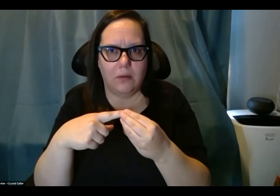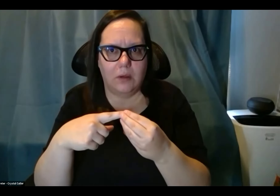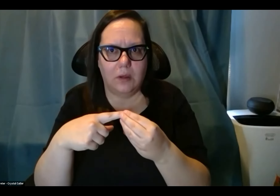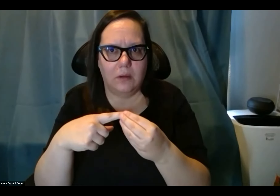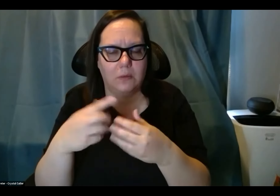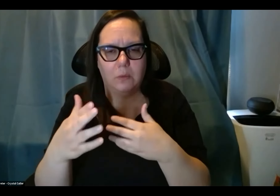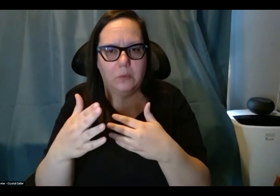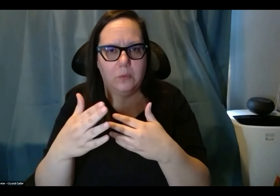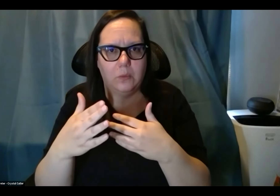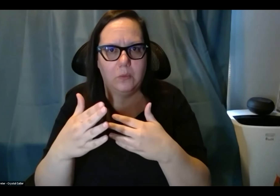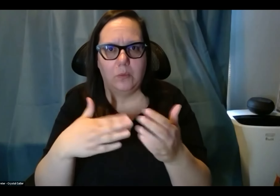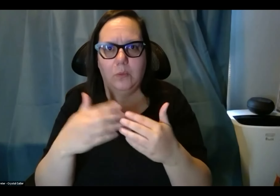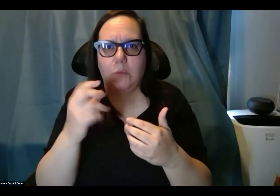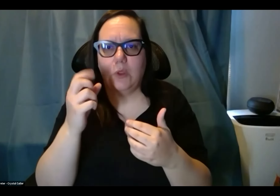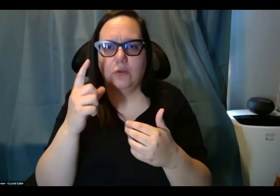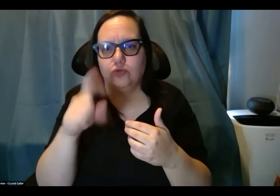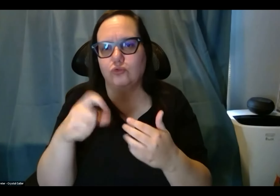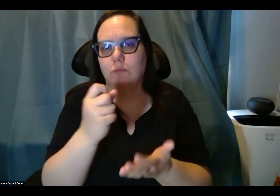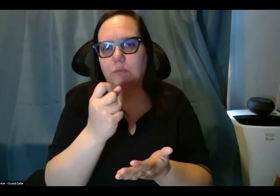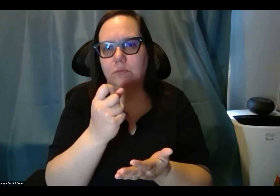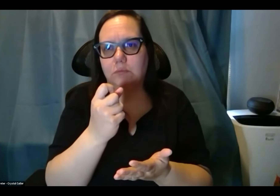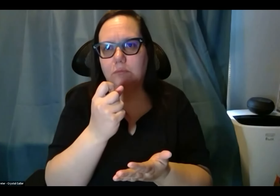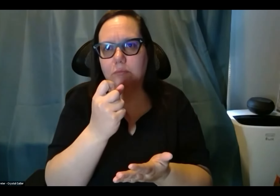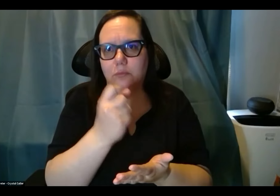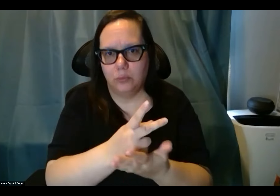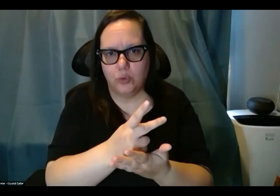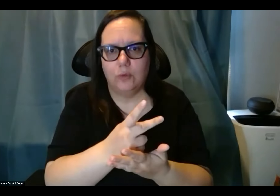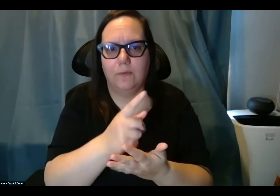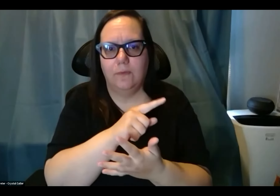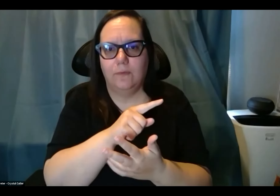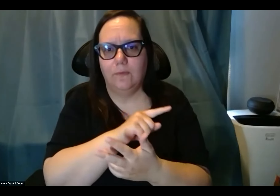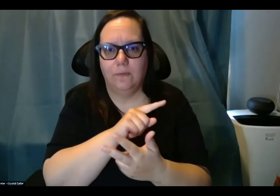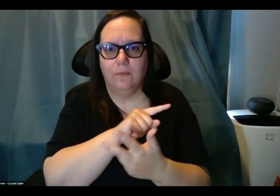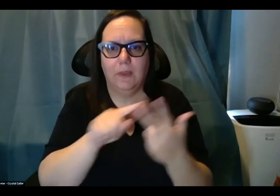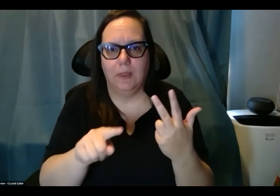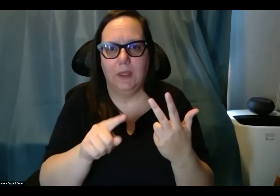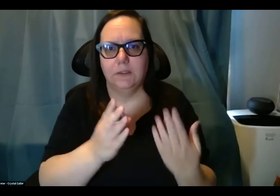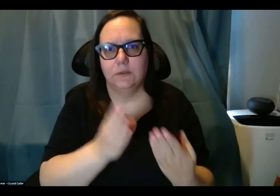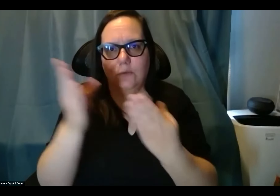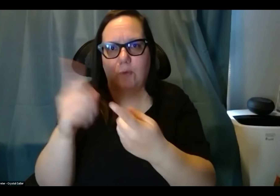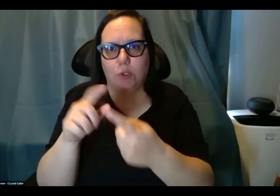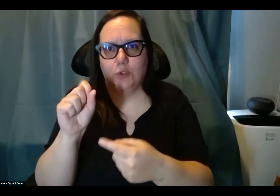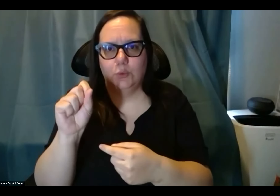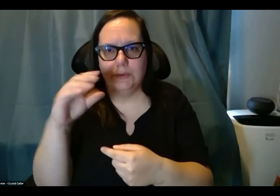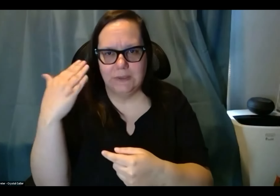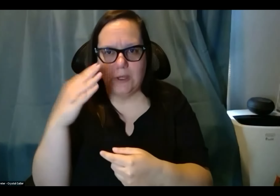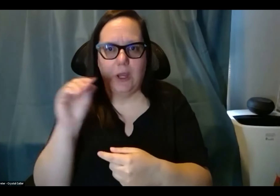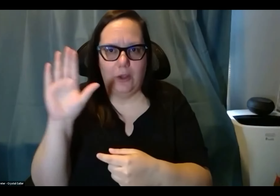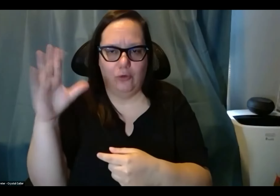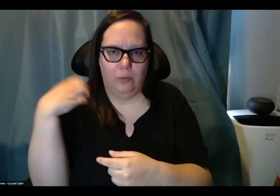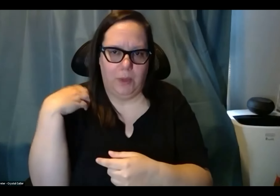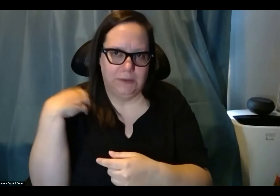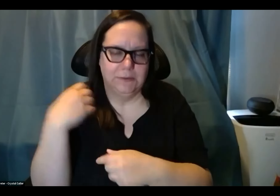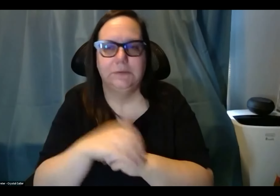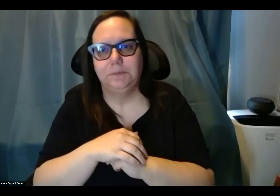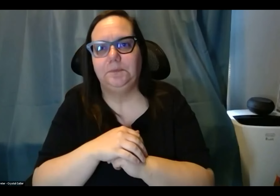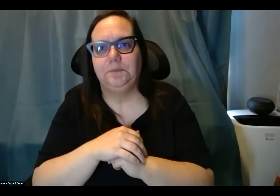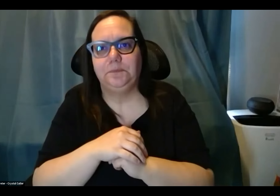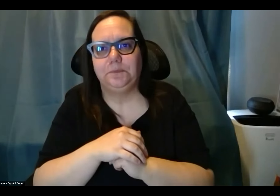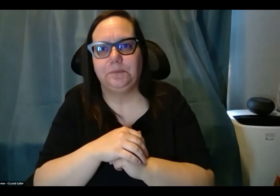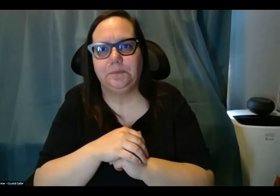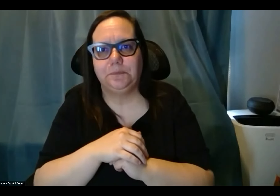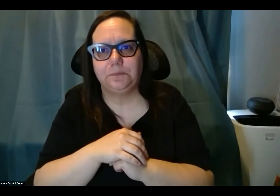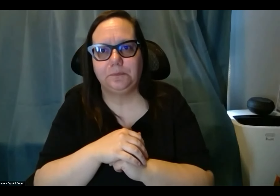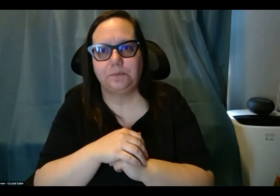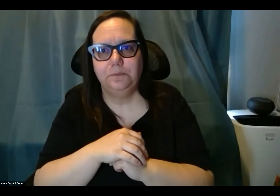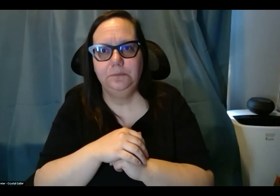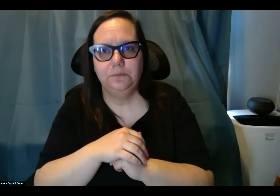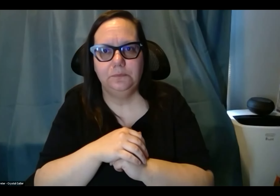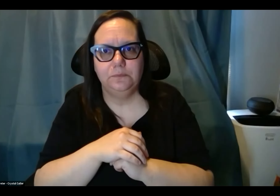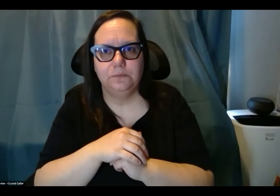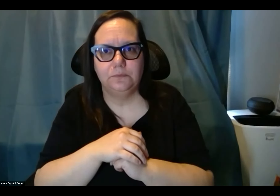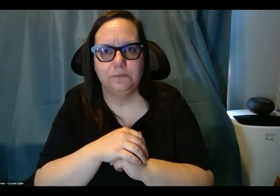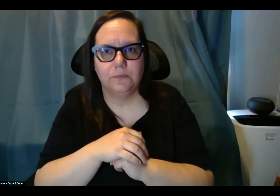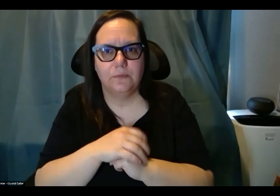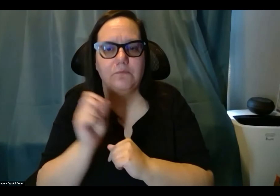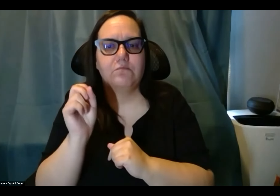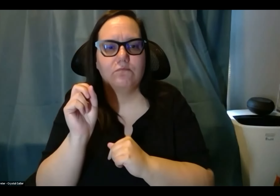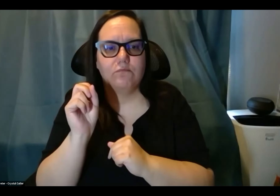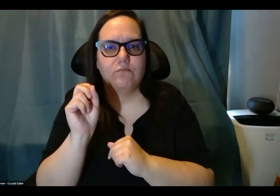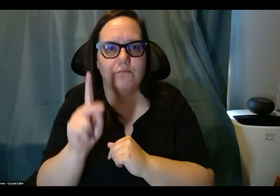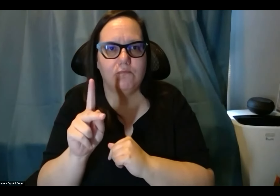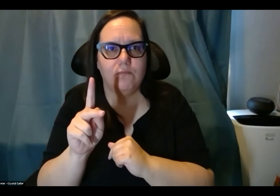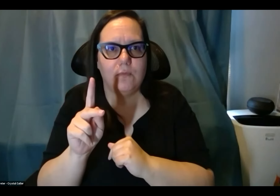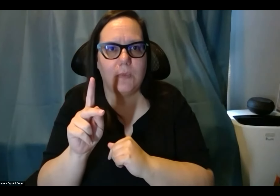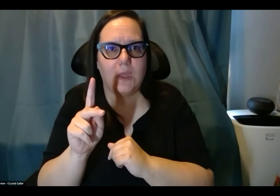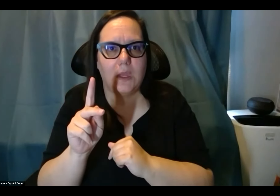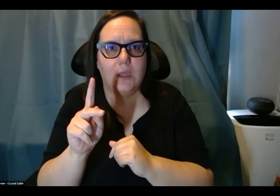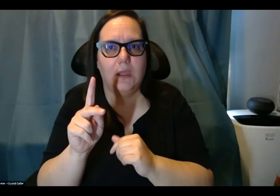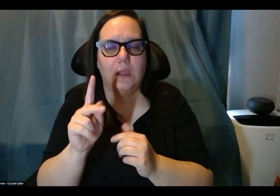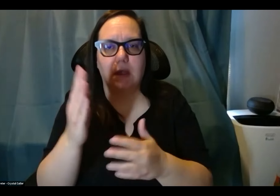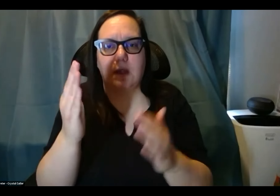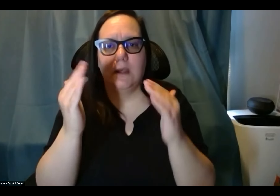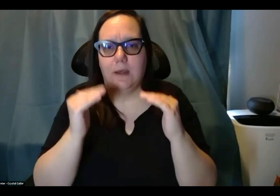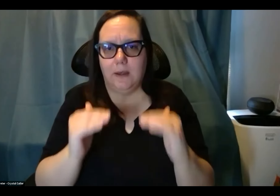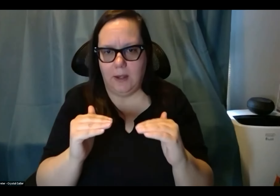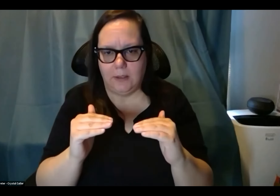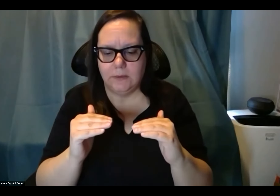to approve these individuals to be forwarded to Sarah Brenna and her boss. Next on the